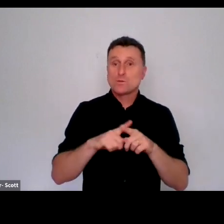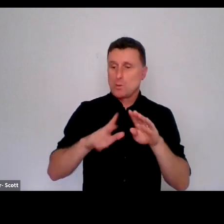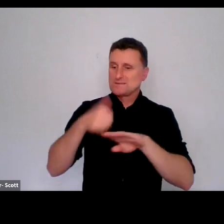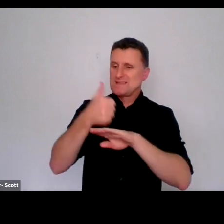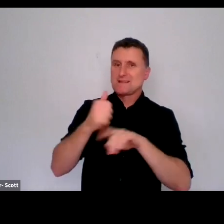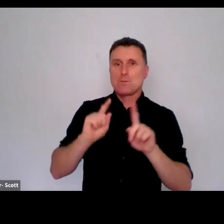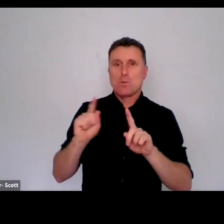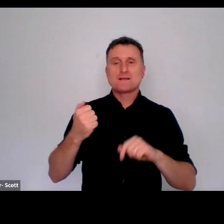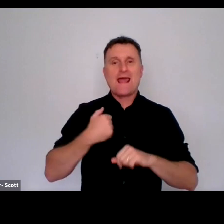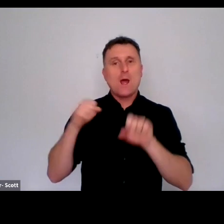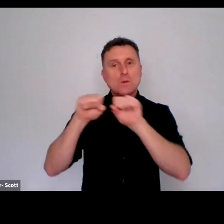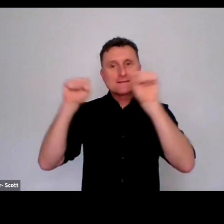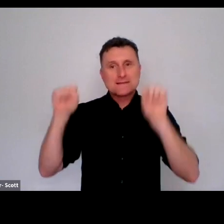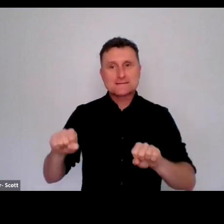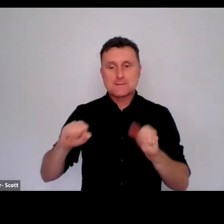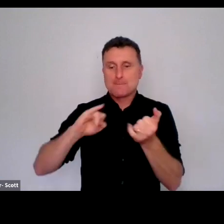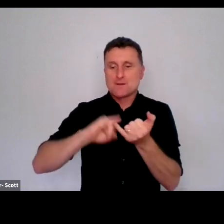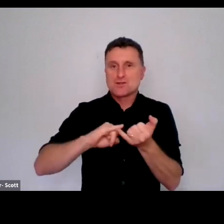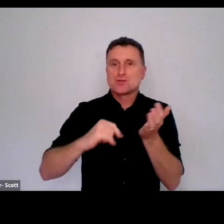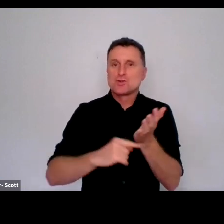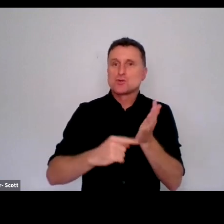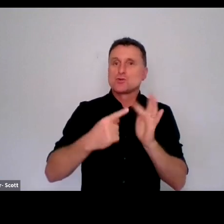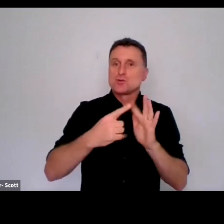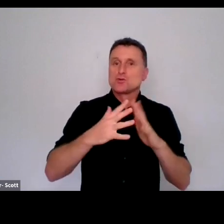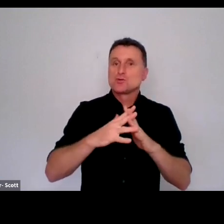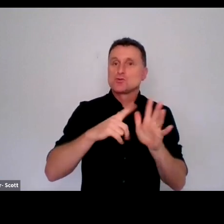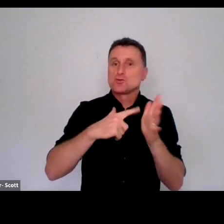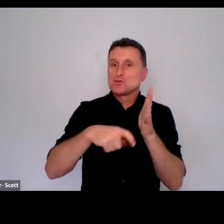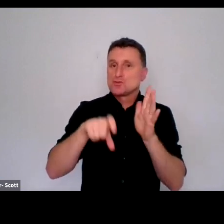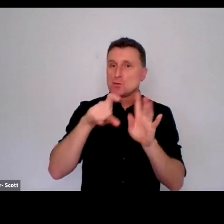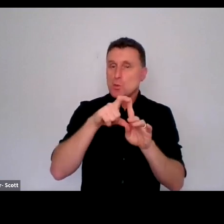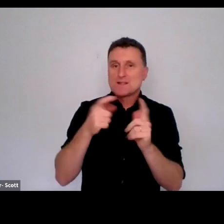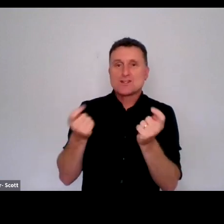So already we are proactively engaging with government agencies across the board.